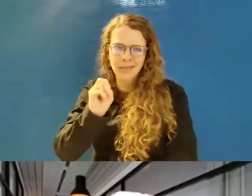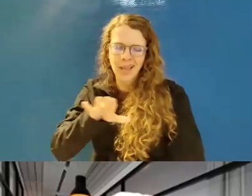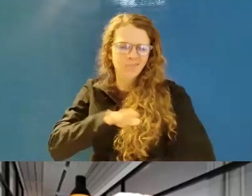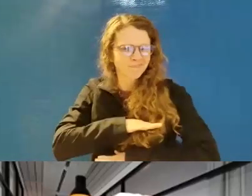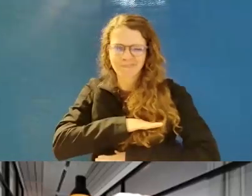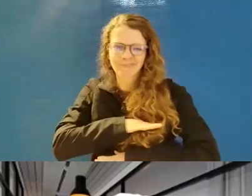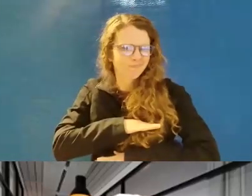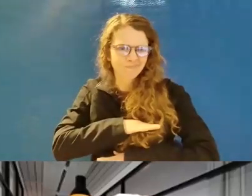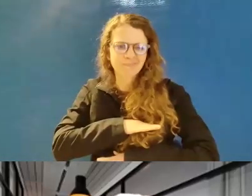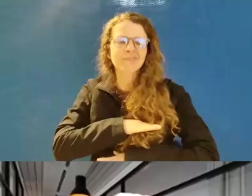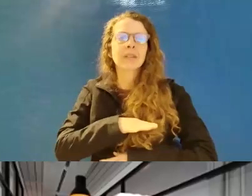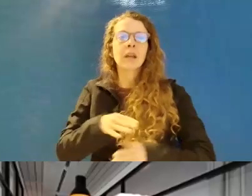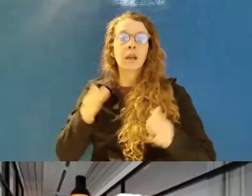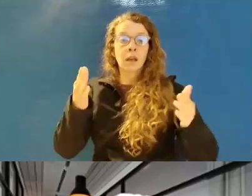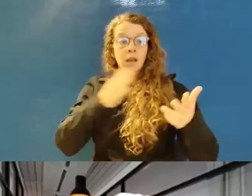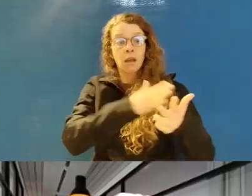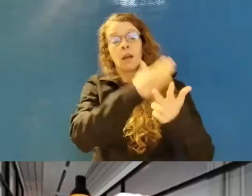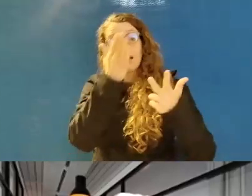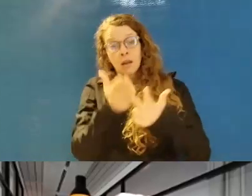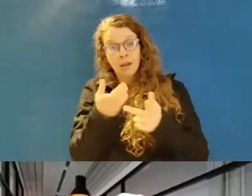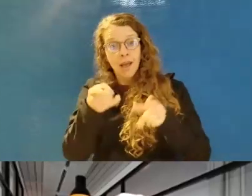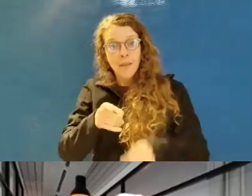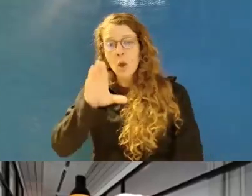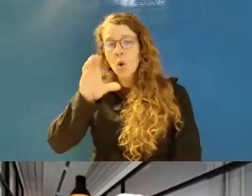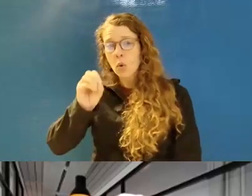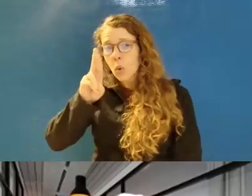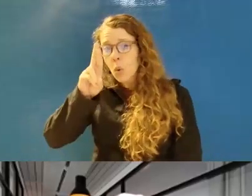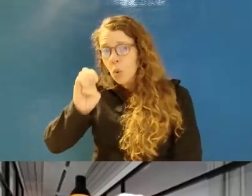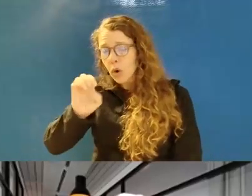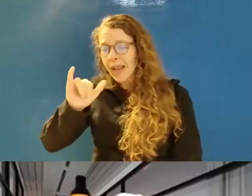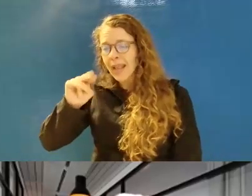on it, meaning that they are going to oh, I guess you could say